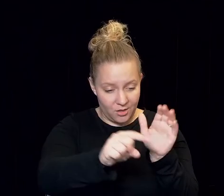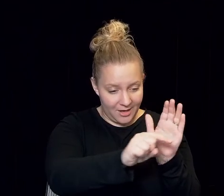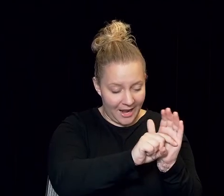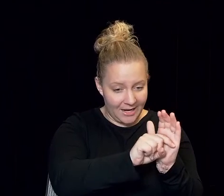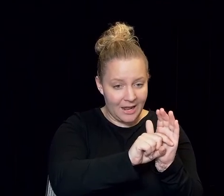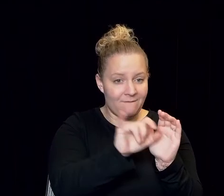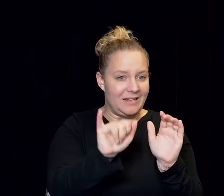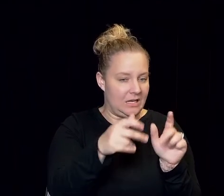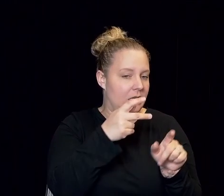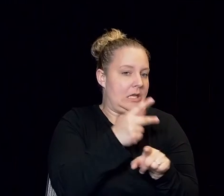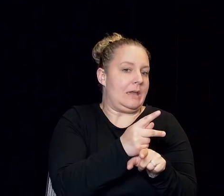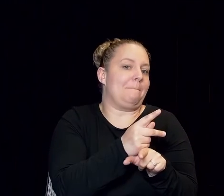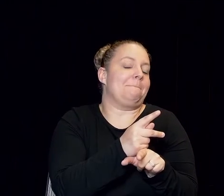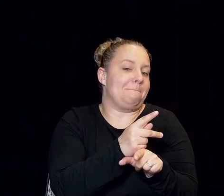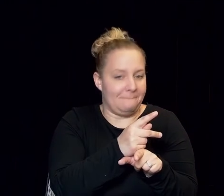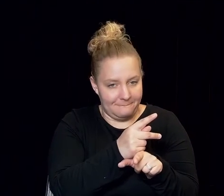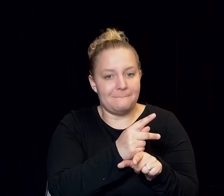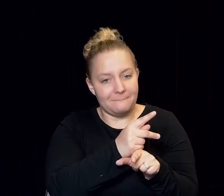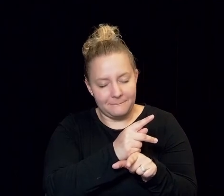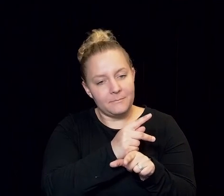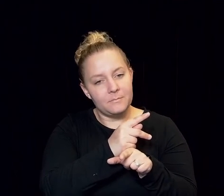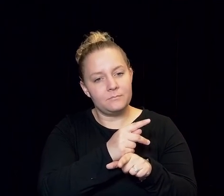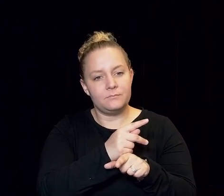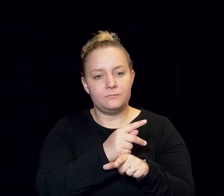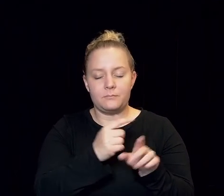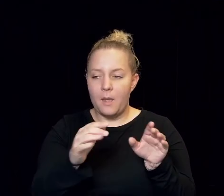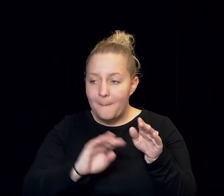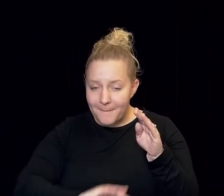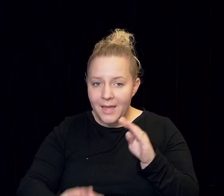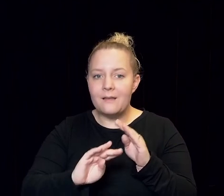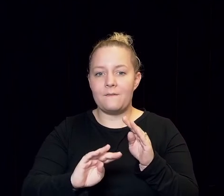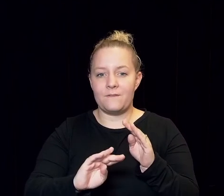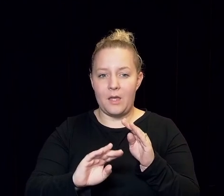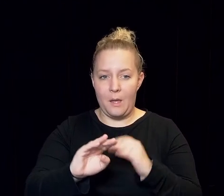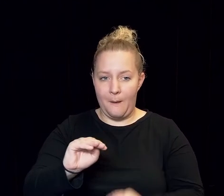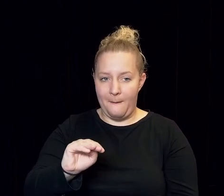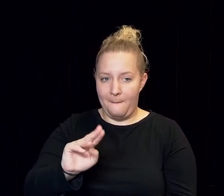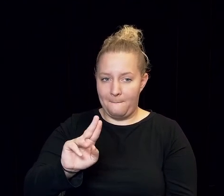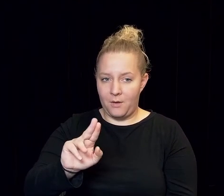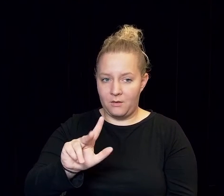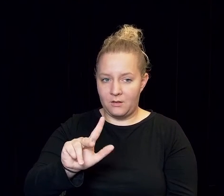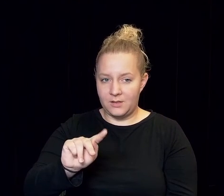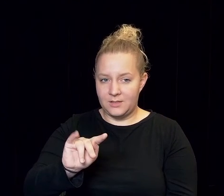answer for that multiplicative inverses. Basically, multiplicative inverses is when I multiply those